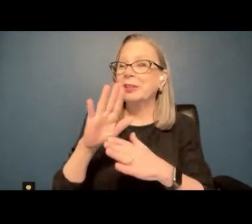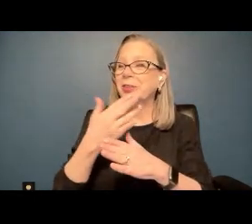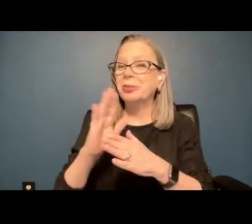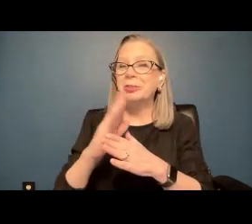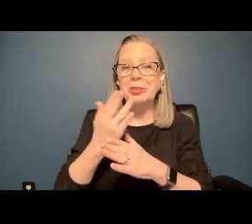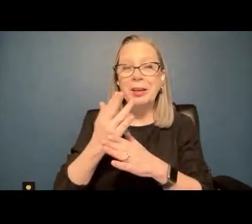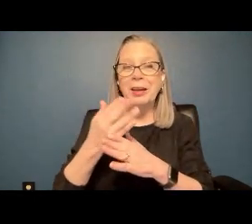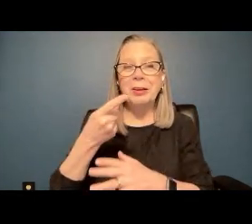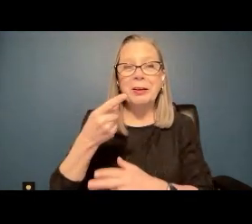Extra credit for you.